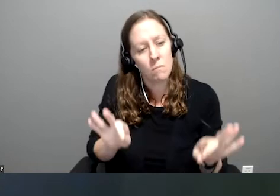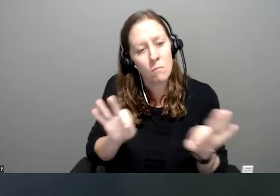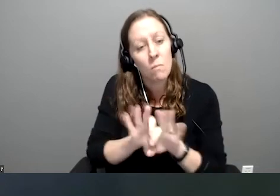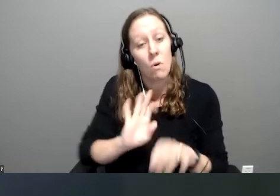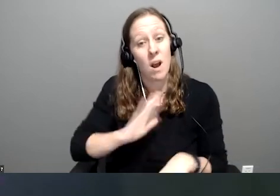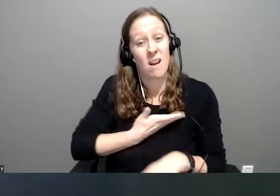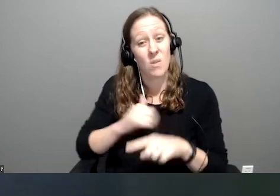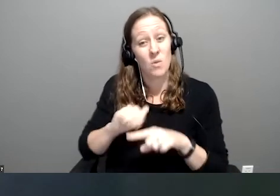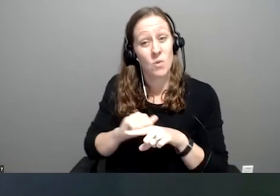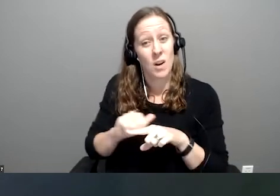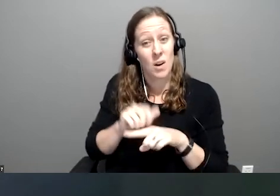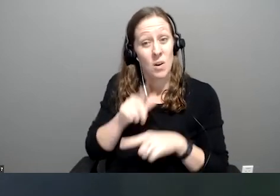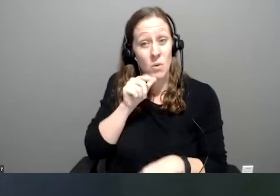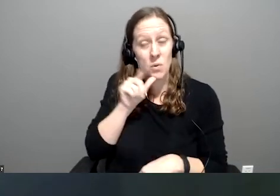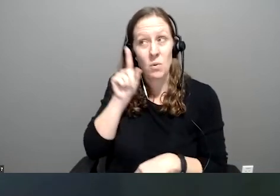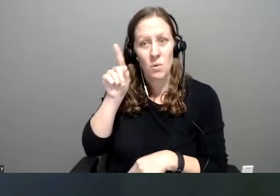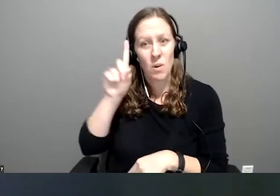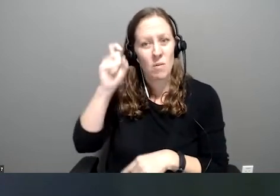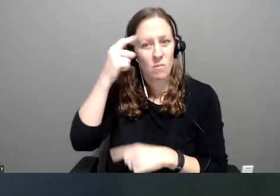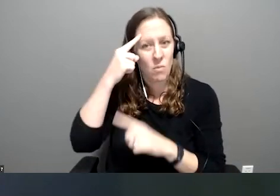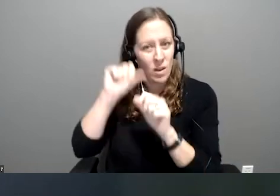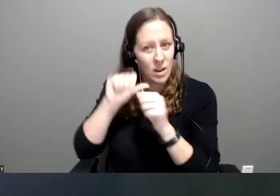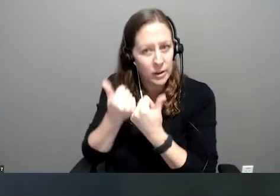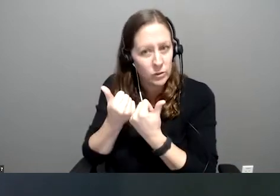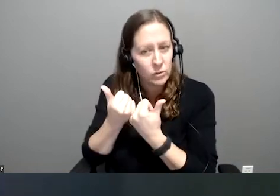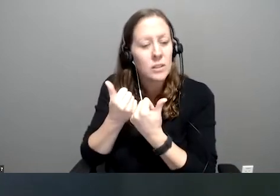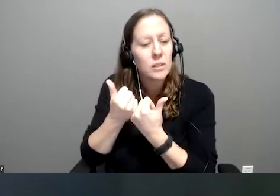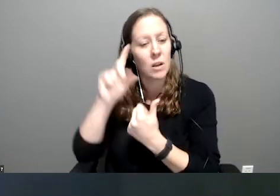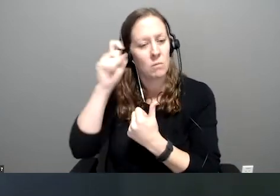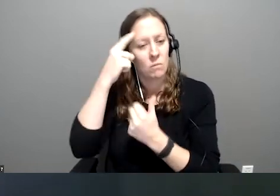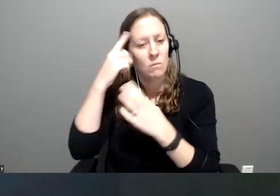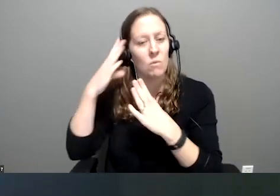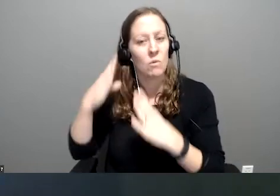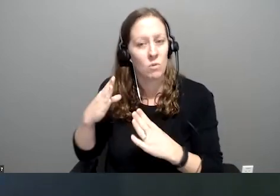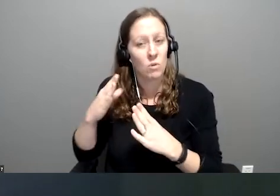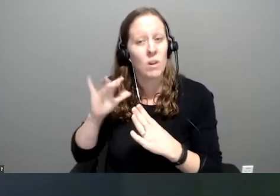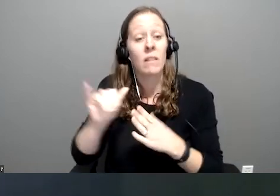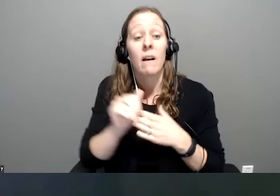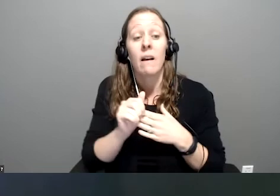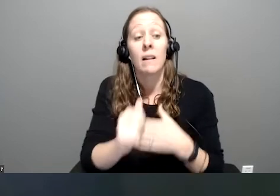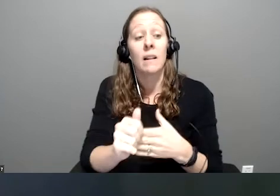to the employment agencies and employers, and this is what led to the creation of the Disability